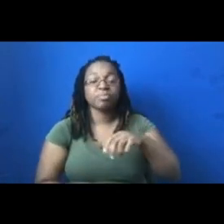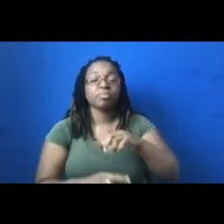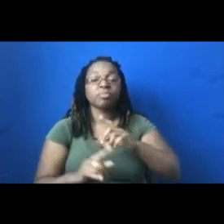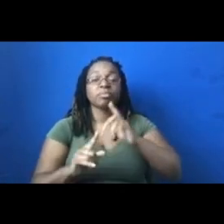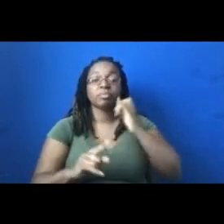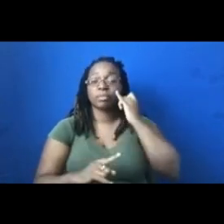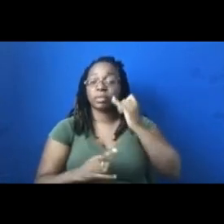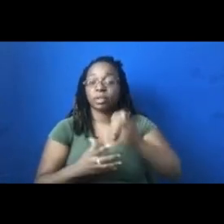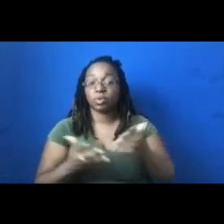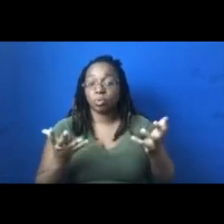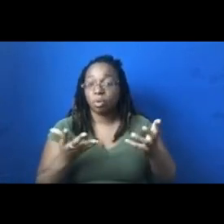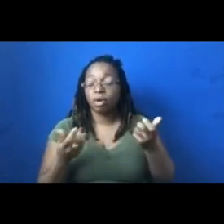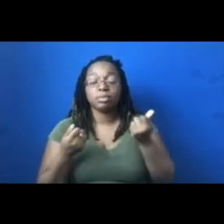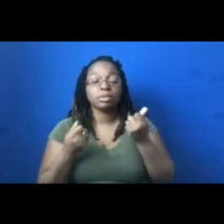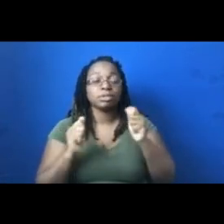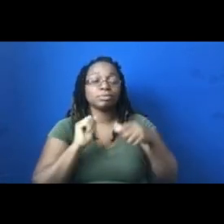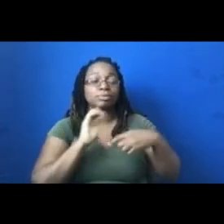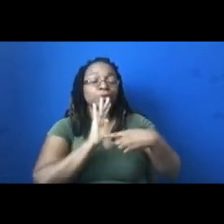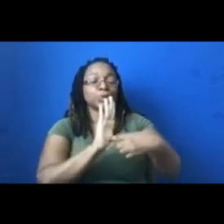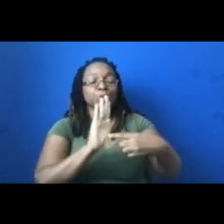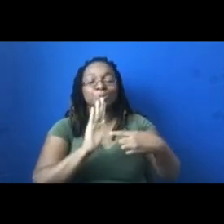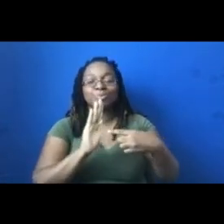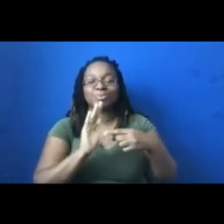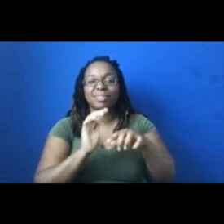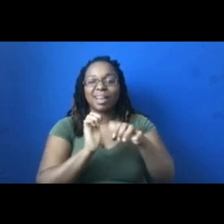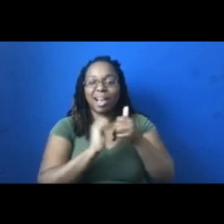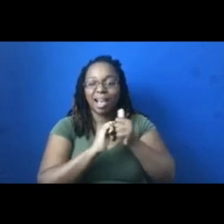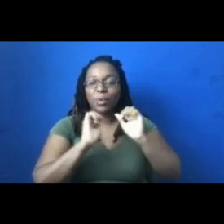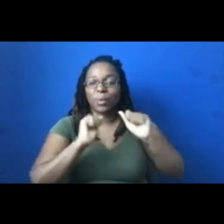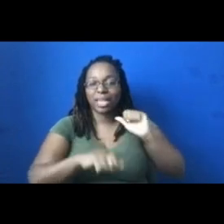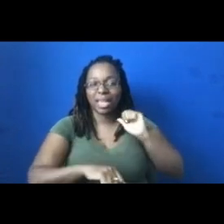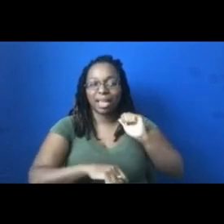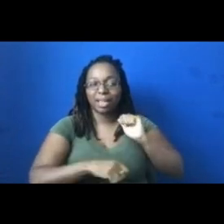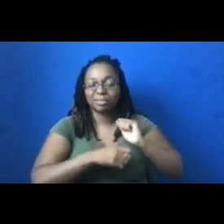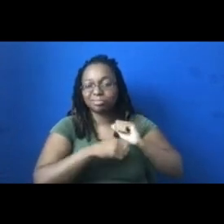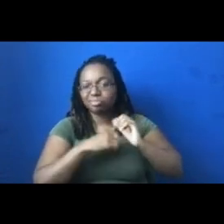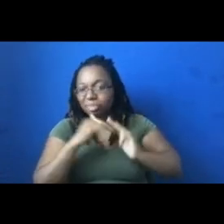present to you how to form a partnership, that could be a